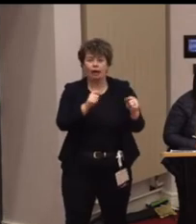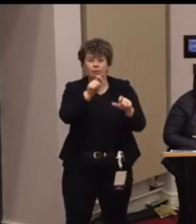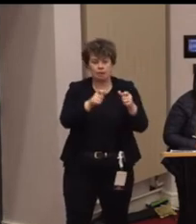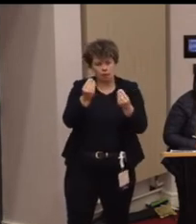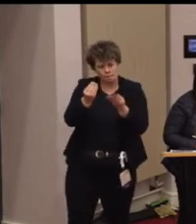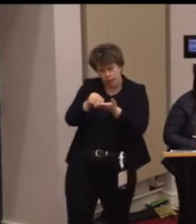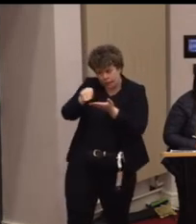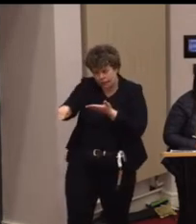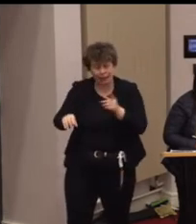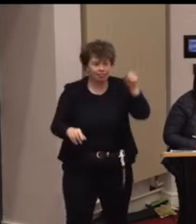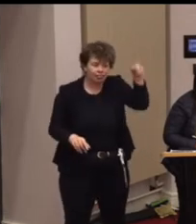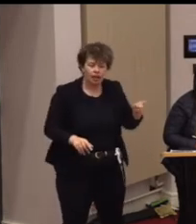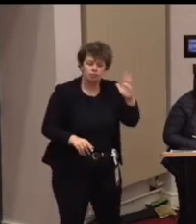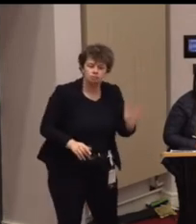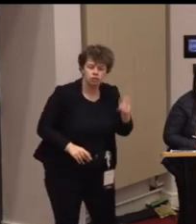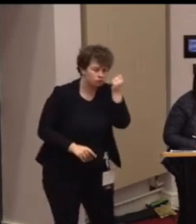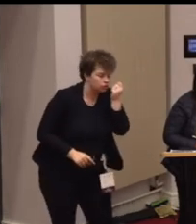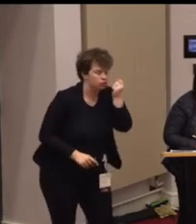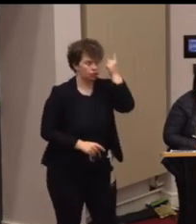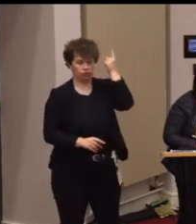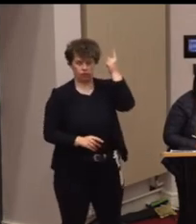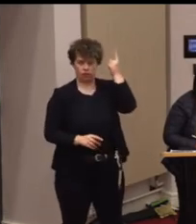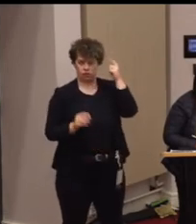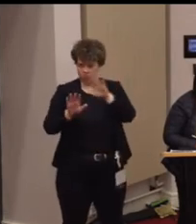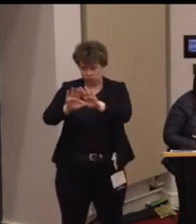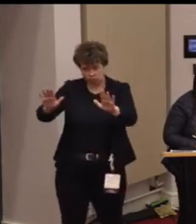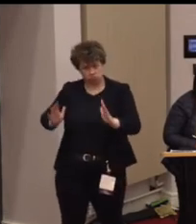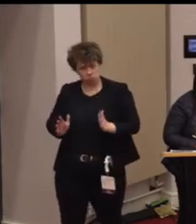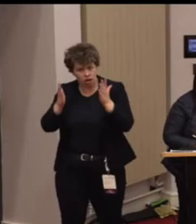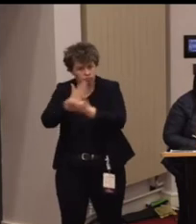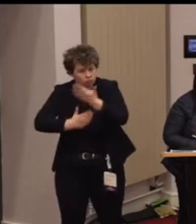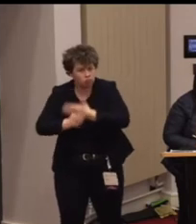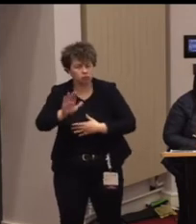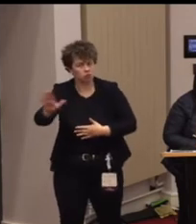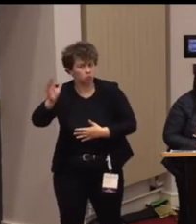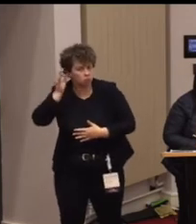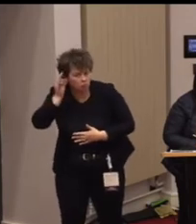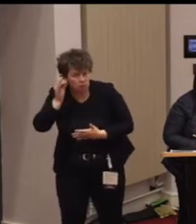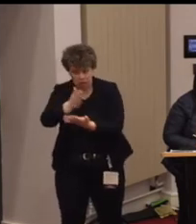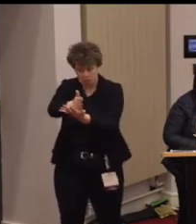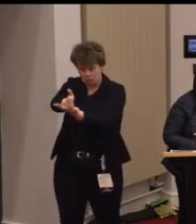with the full consent of persons with disabilities with different types of impairment.